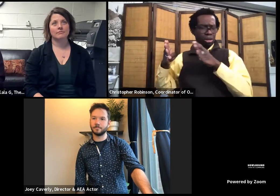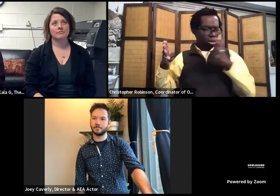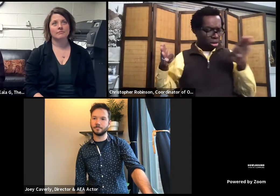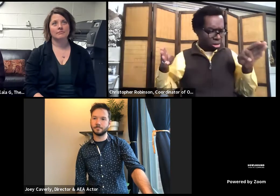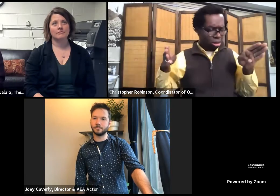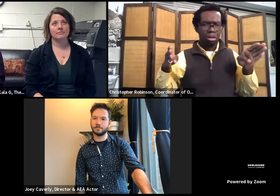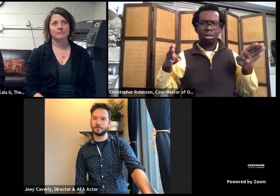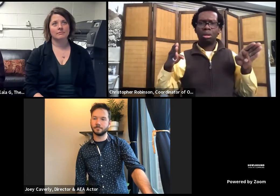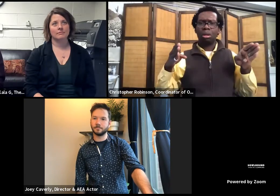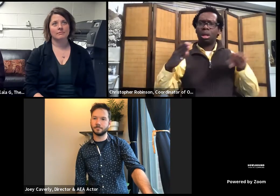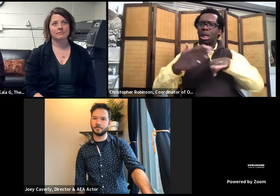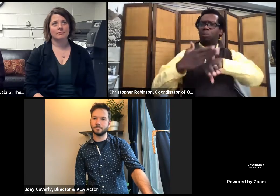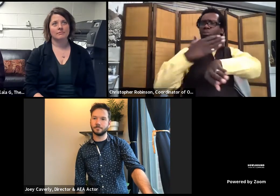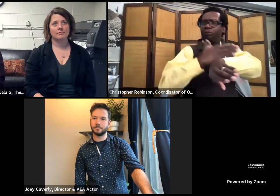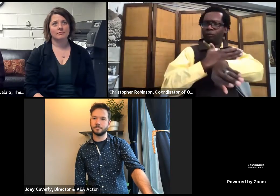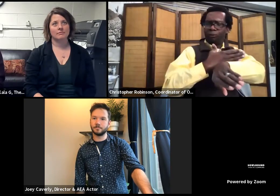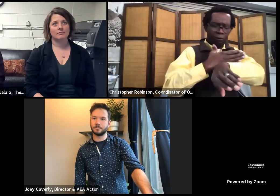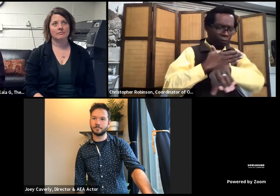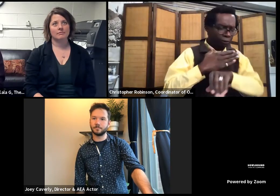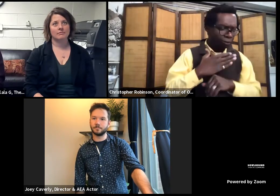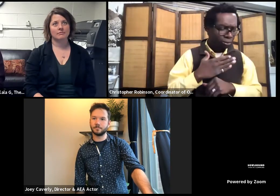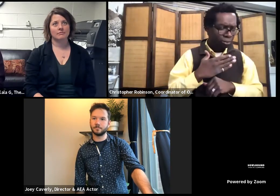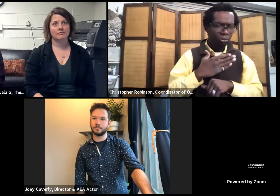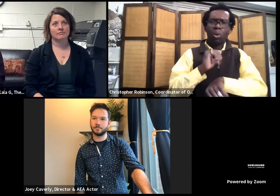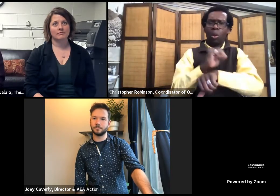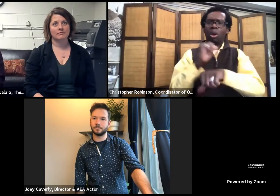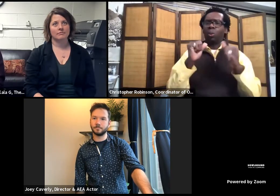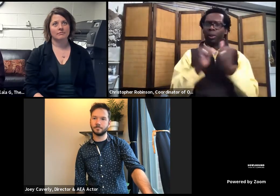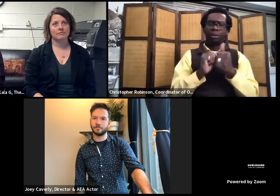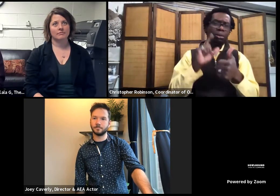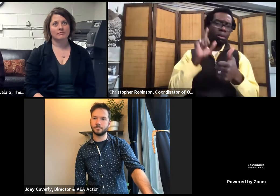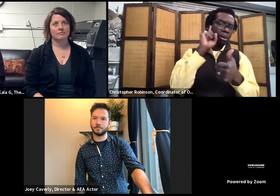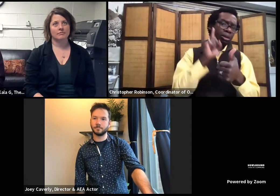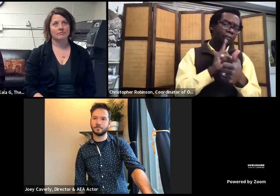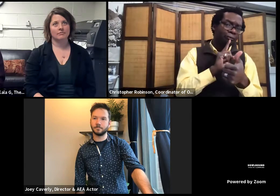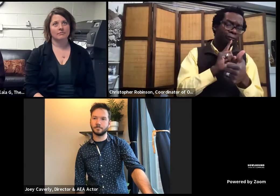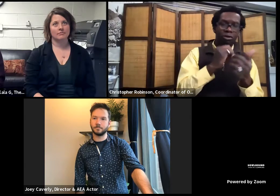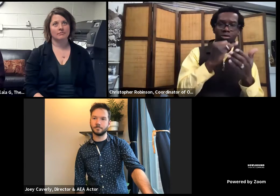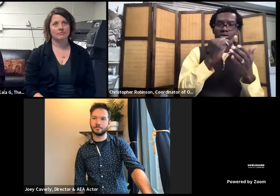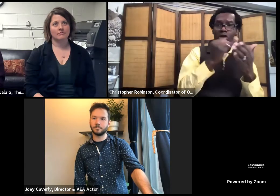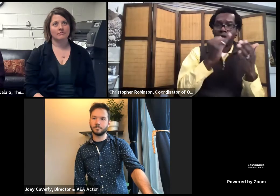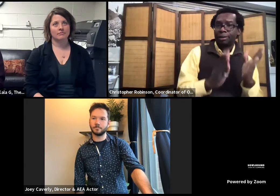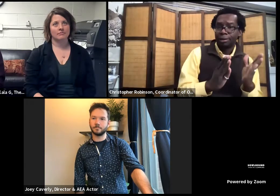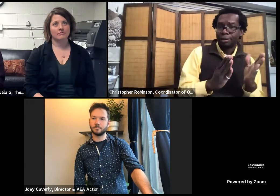Theater companies that are focused on the hearing audiences and have primarily staffed hearing people,